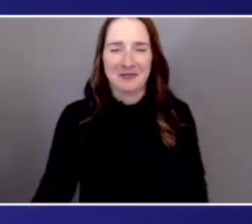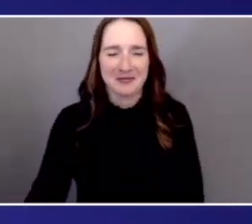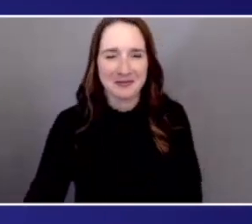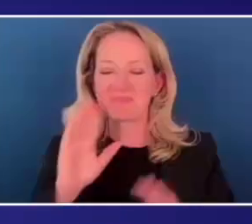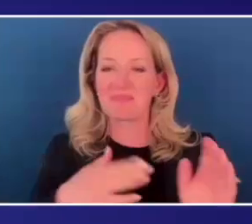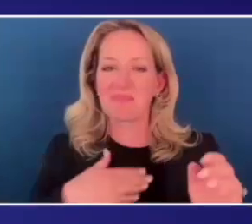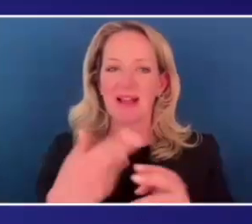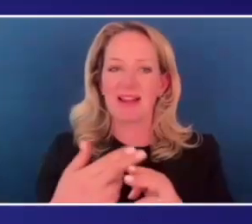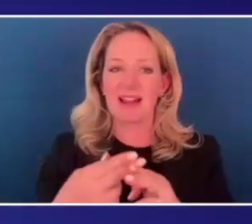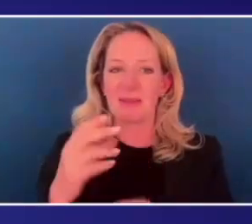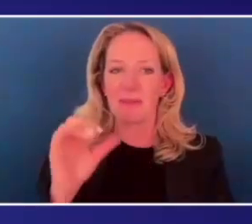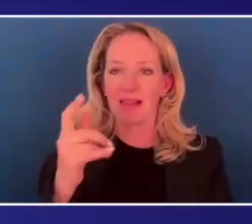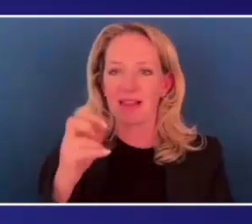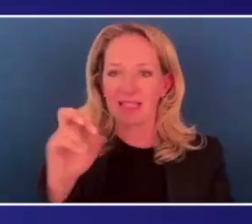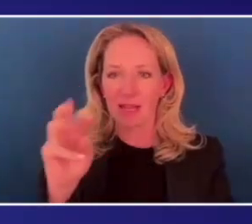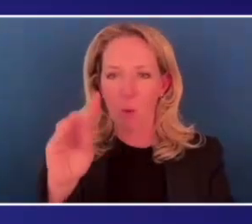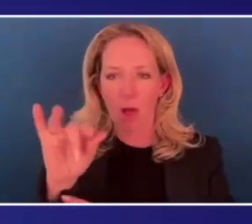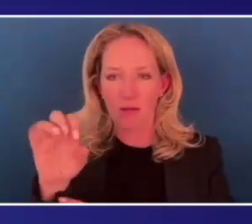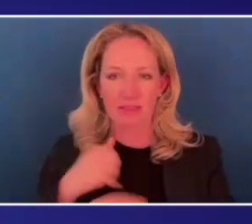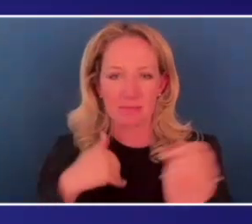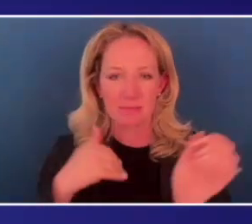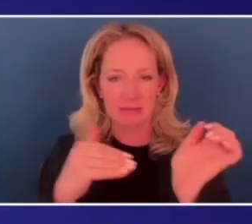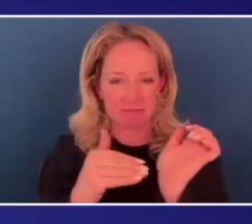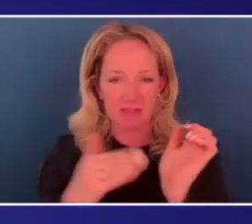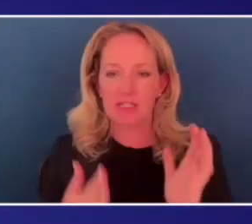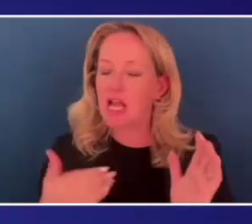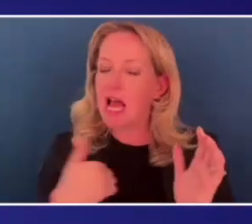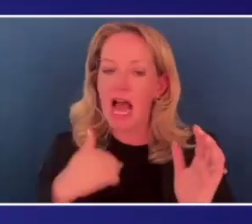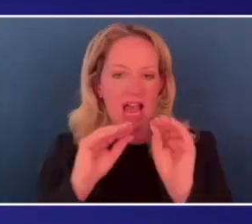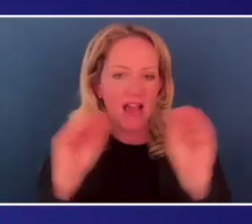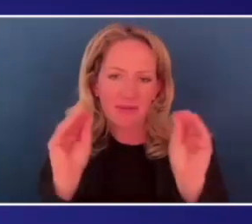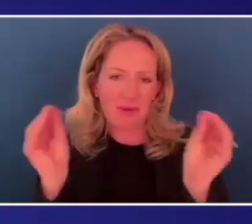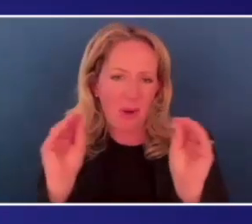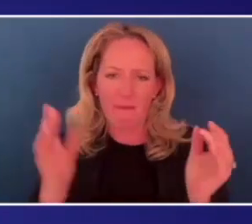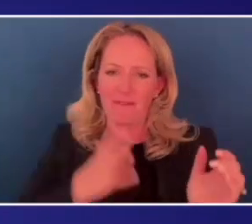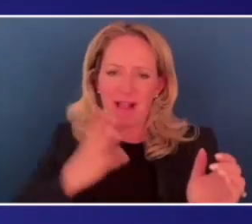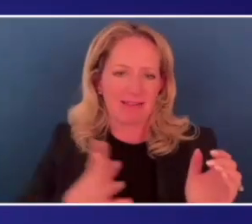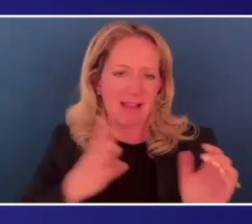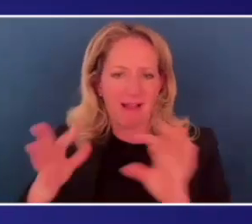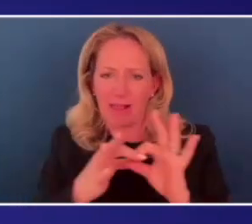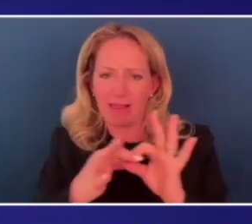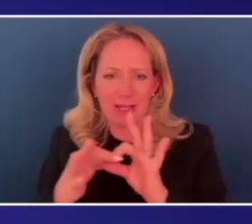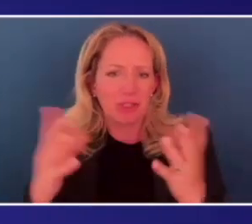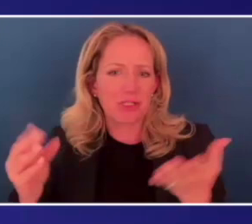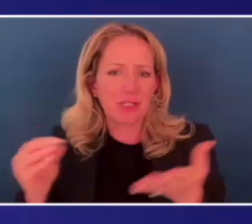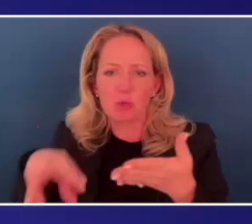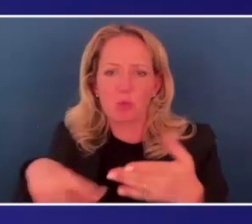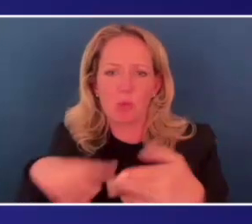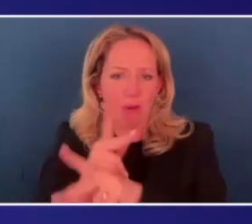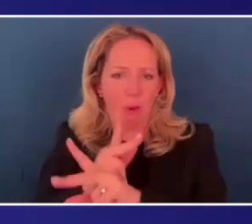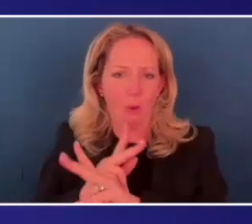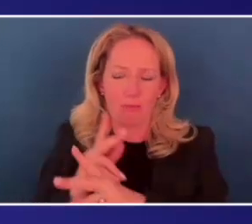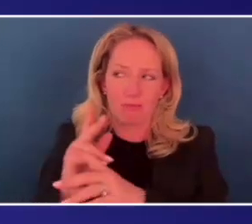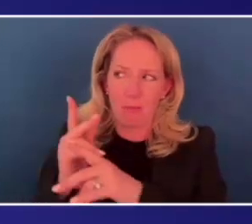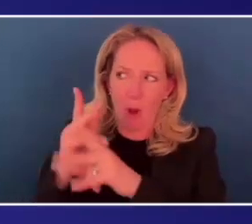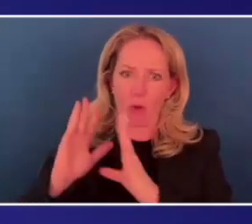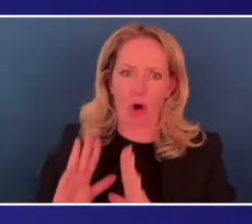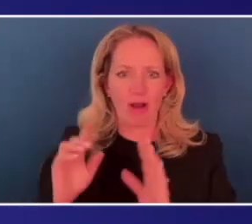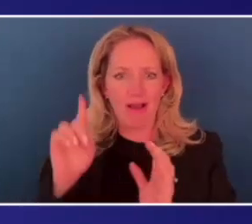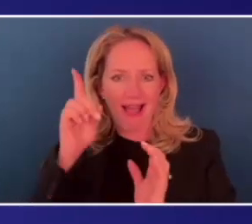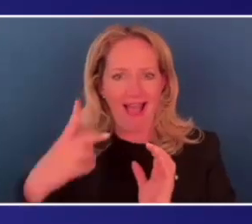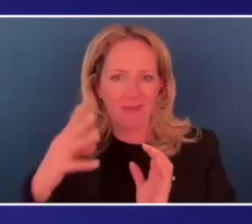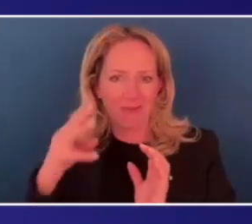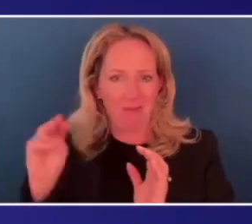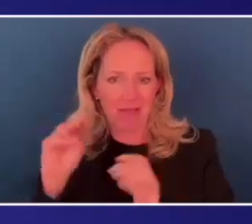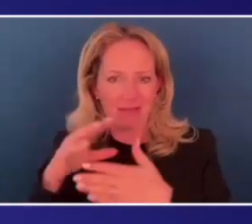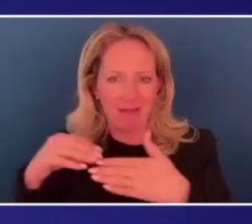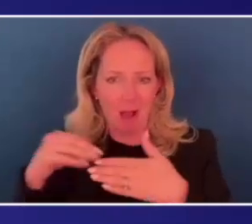I have no fancy affiliation aside from just being a student loan borrower who has over half a million dollars in student loan debt and 9 years and 8 months into the PSLF program.